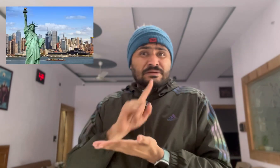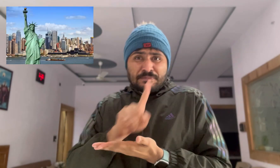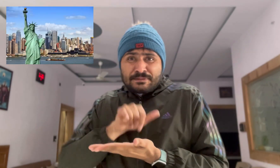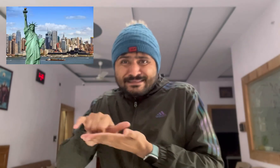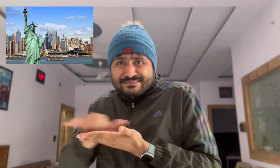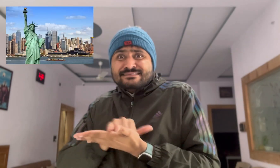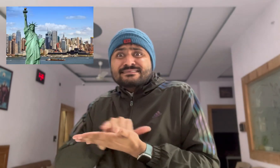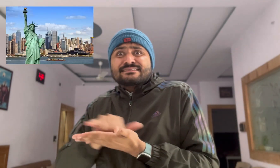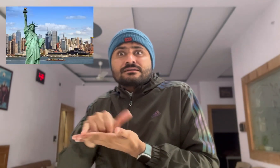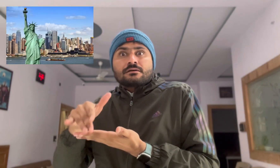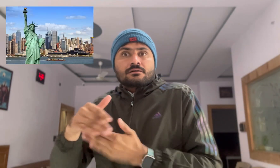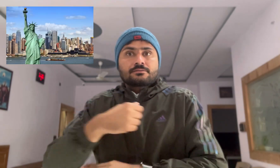Host cricket stadium in New York in the USA